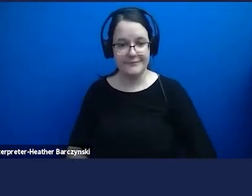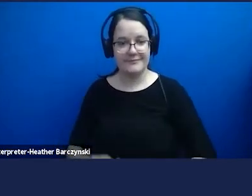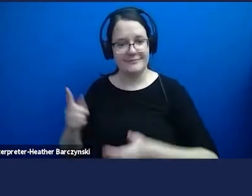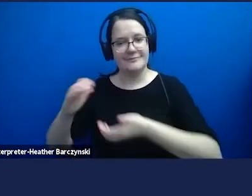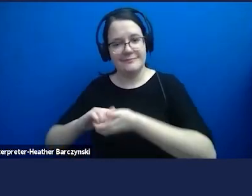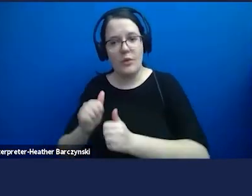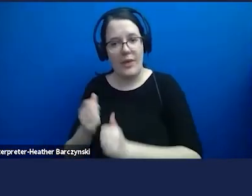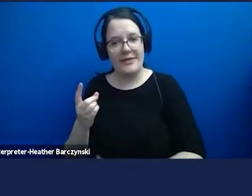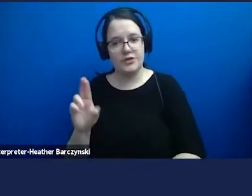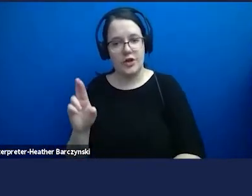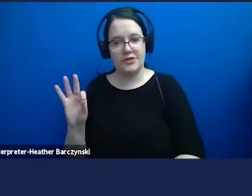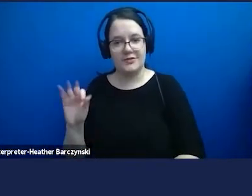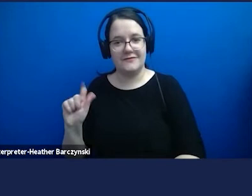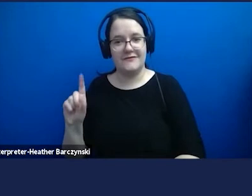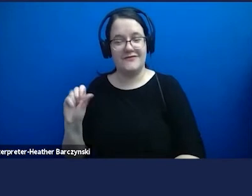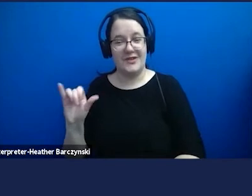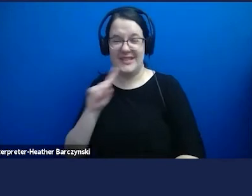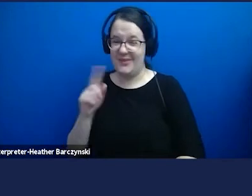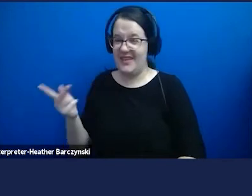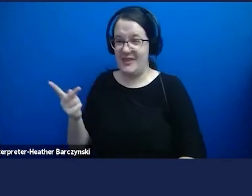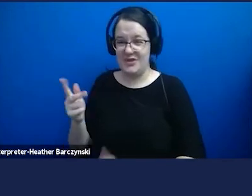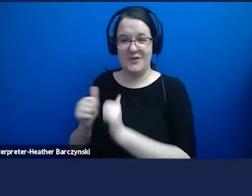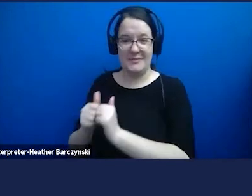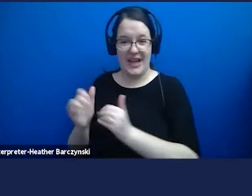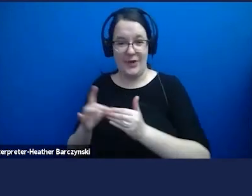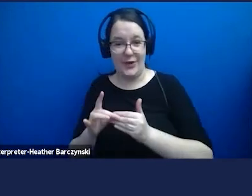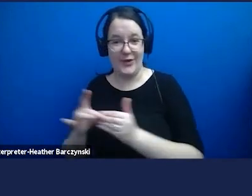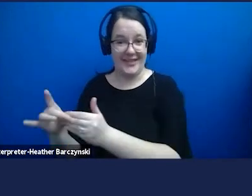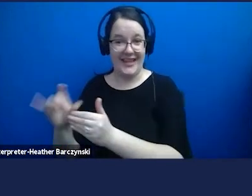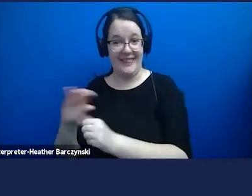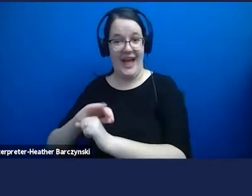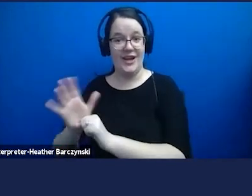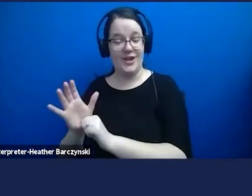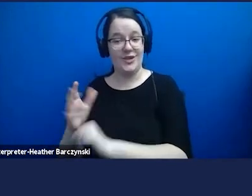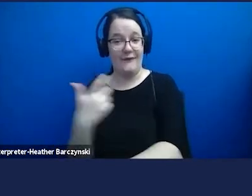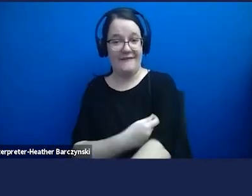they really together are leading this effort of covert vaccination studies in the local community